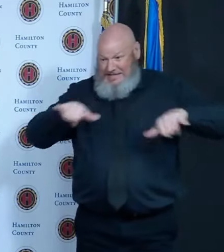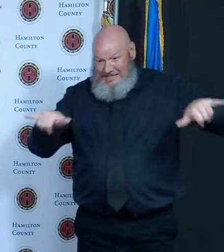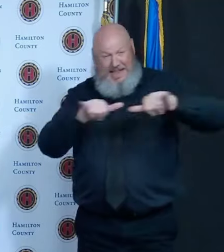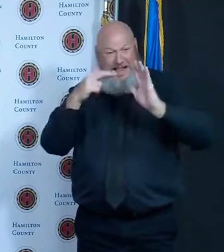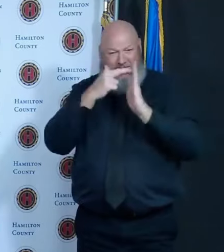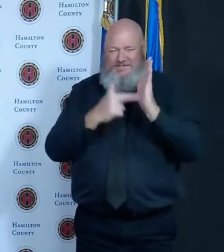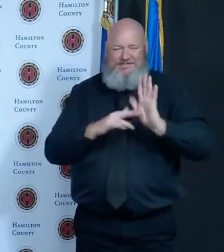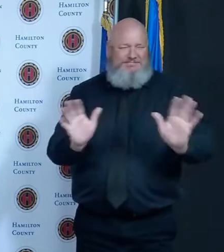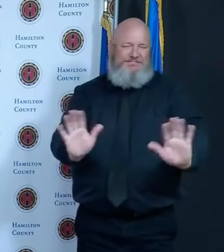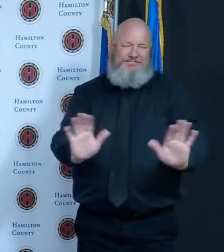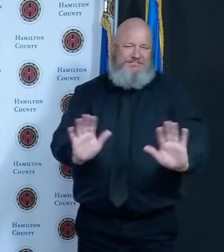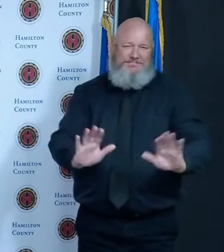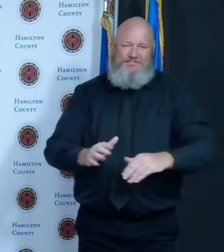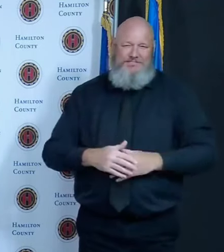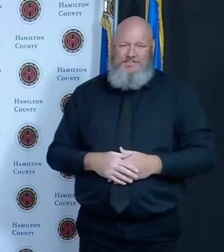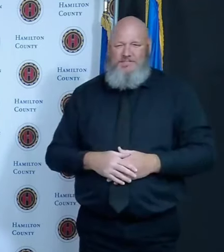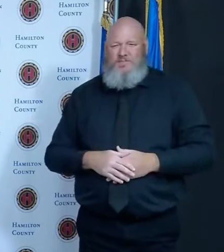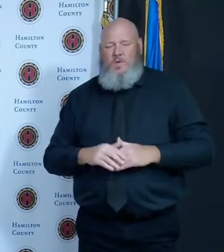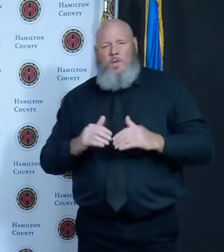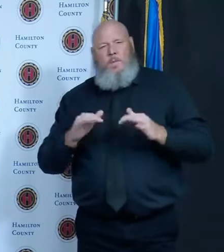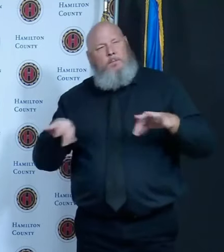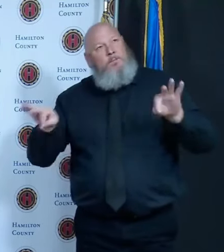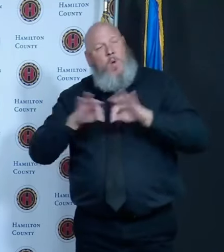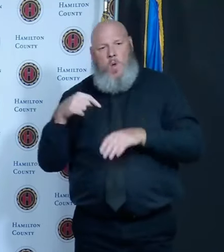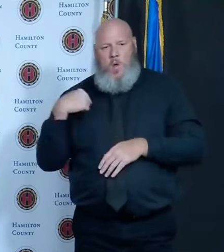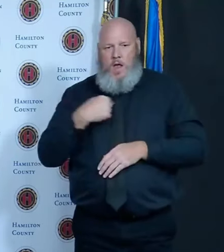employees and members of the public if they're coming in I would anticipate